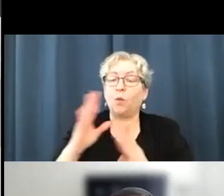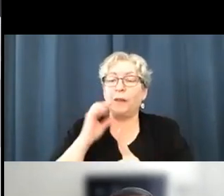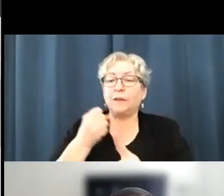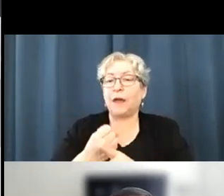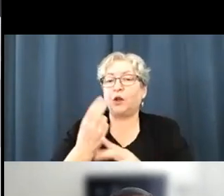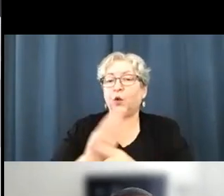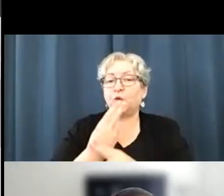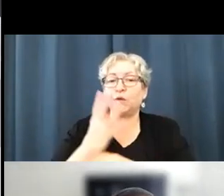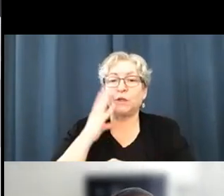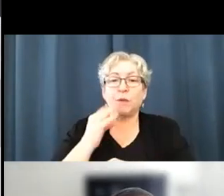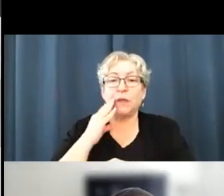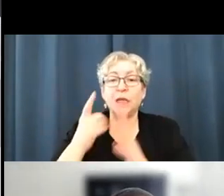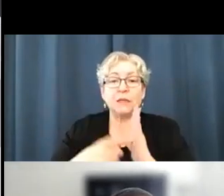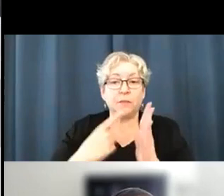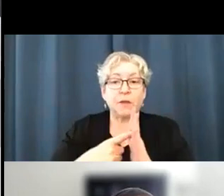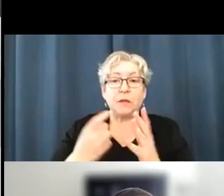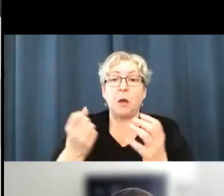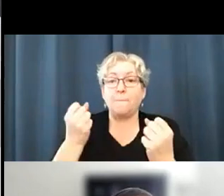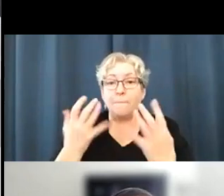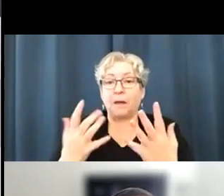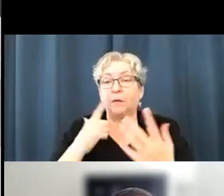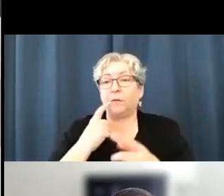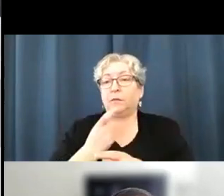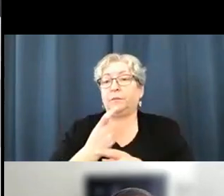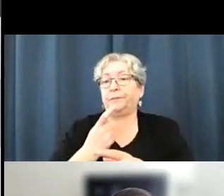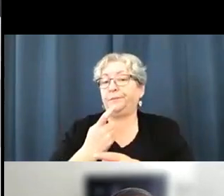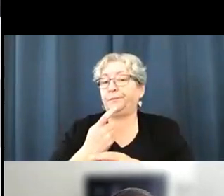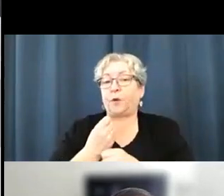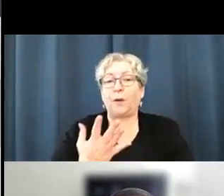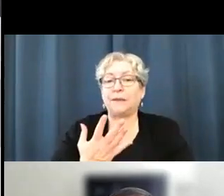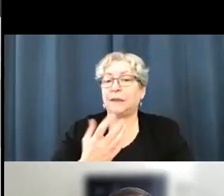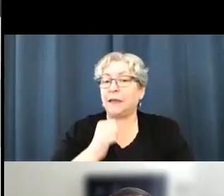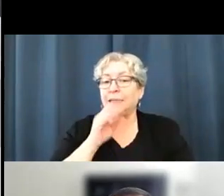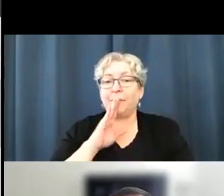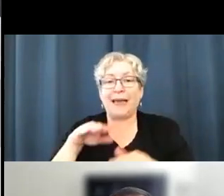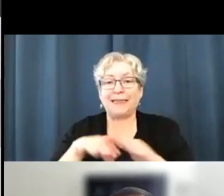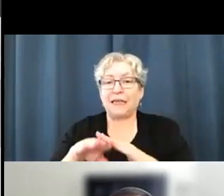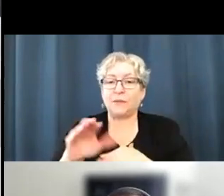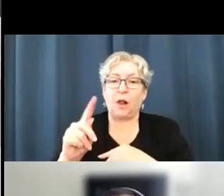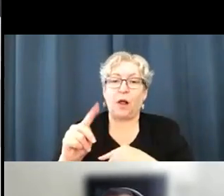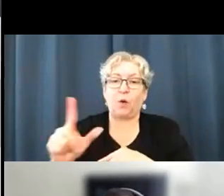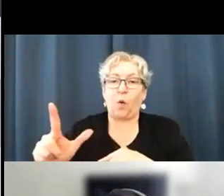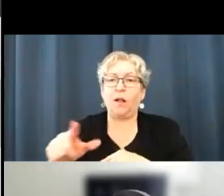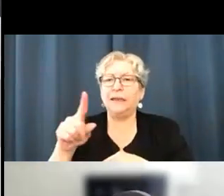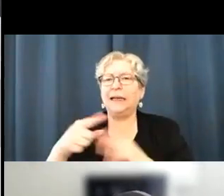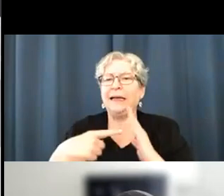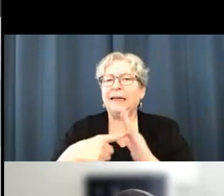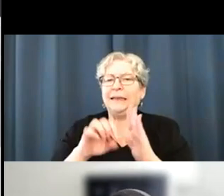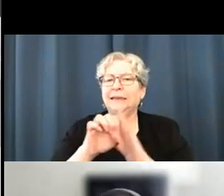And in some cases, many cases, render it totally inaccessible. So, this is an example page for a feedback form.